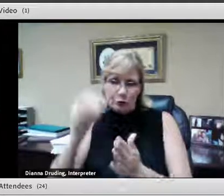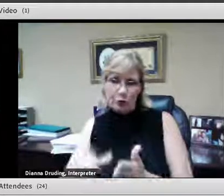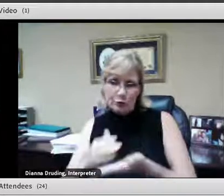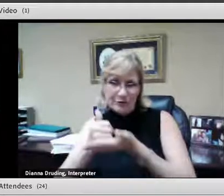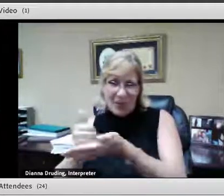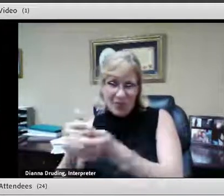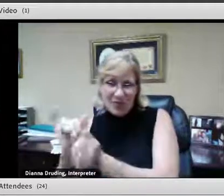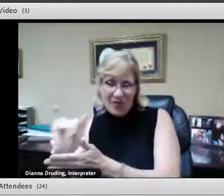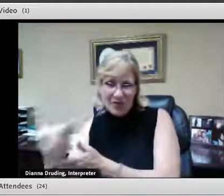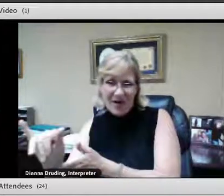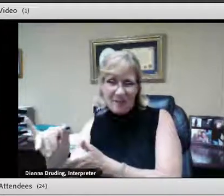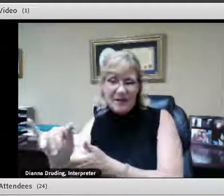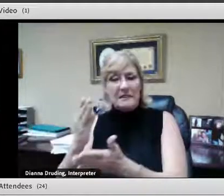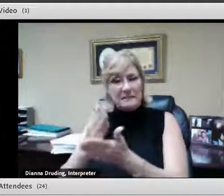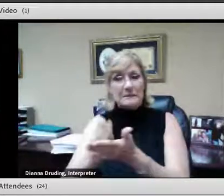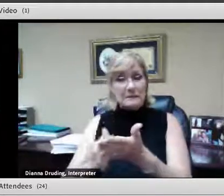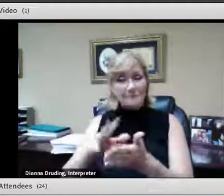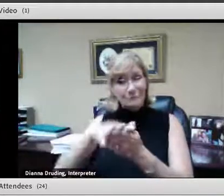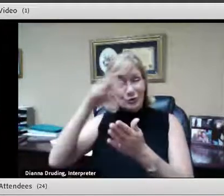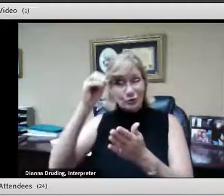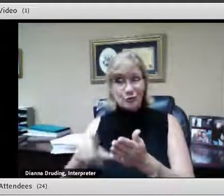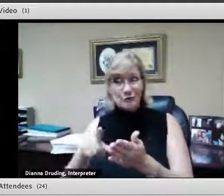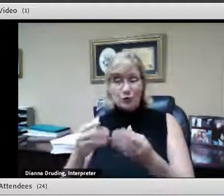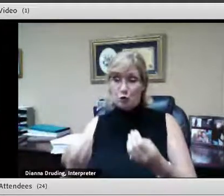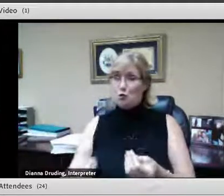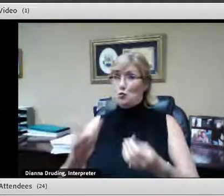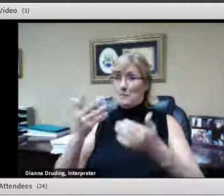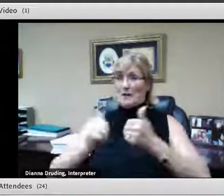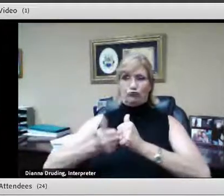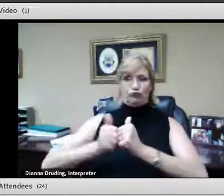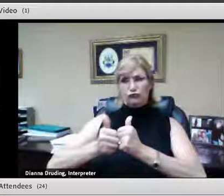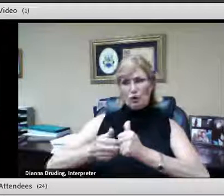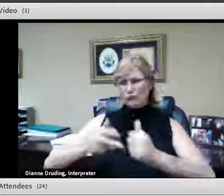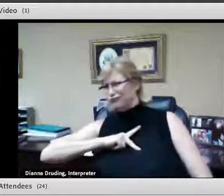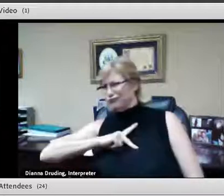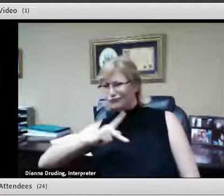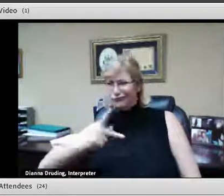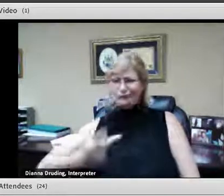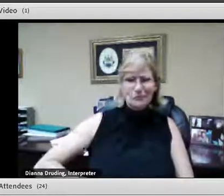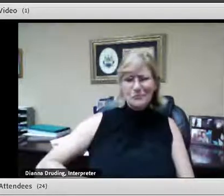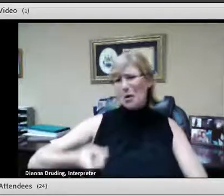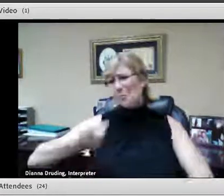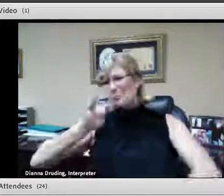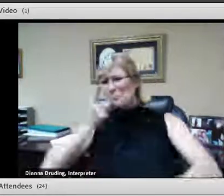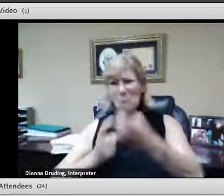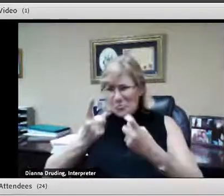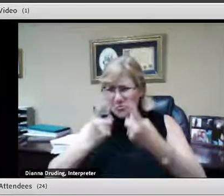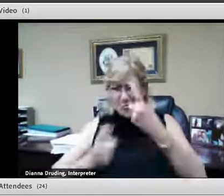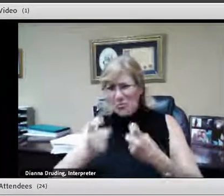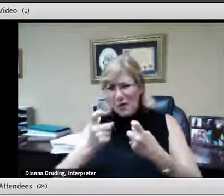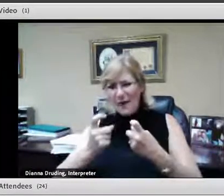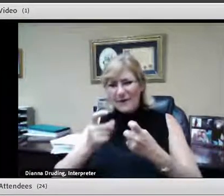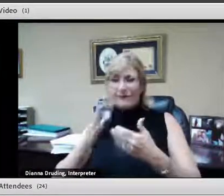some students are way too competitive, and they shut down, they get upset, they cry. It's not good.